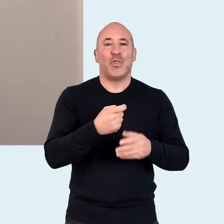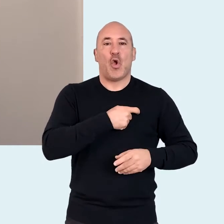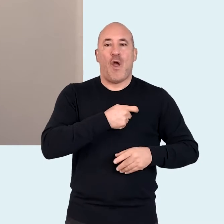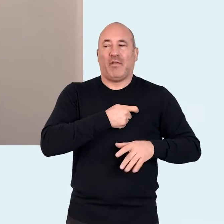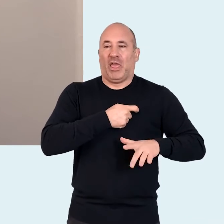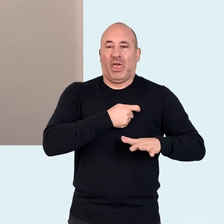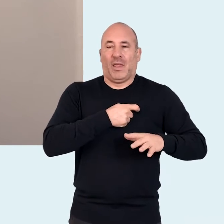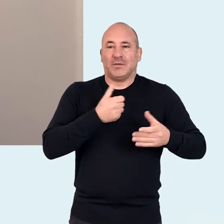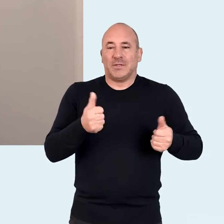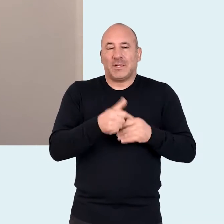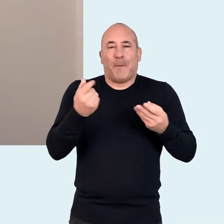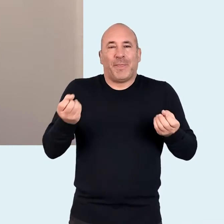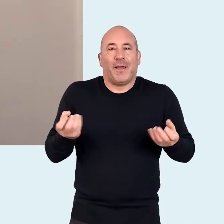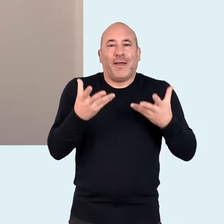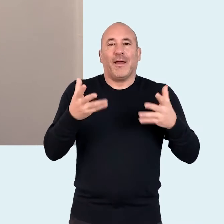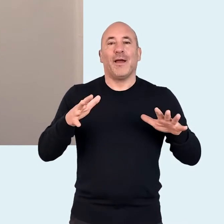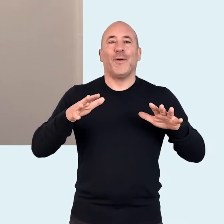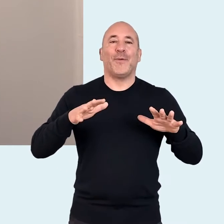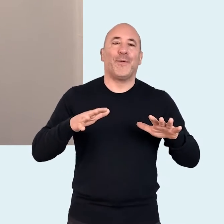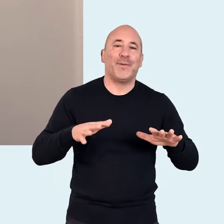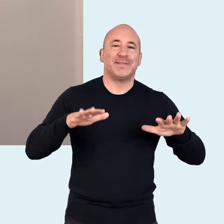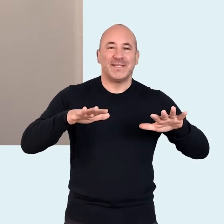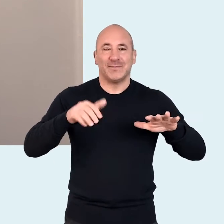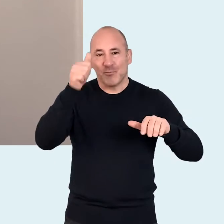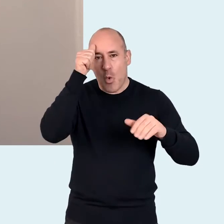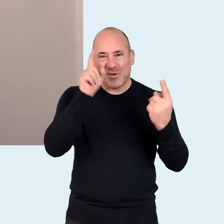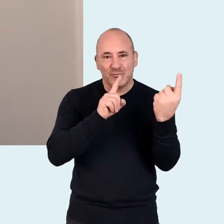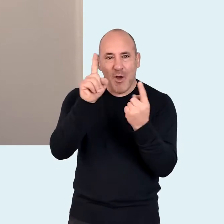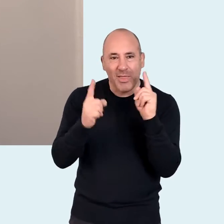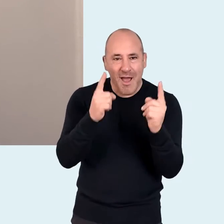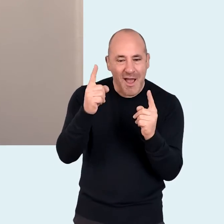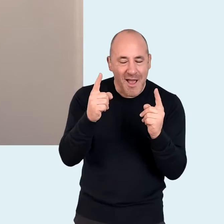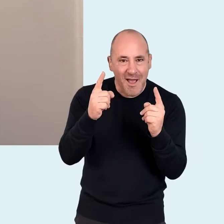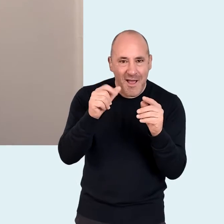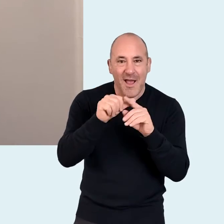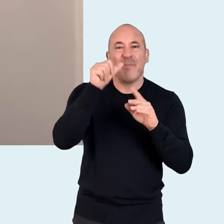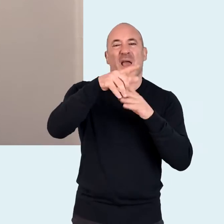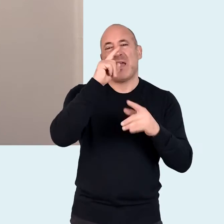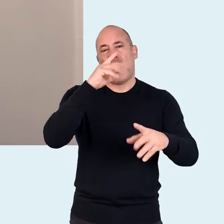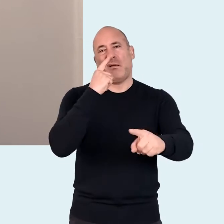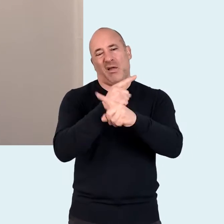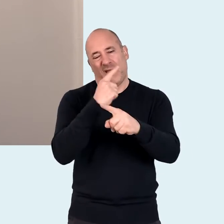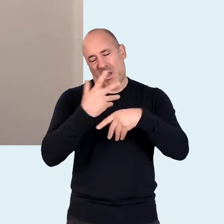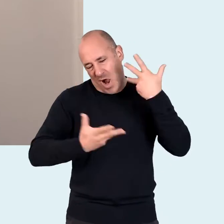get going and get rid of the nerves, settle in, get to know each other before you then